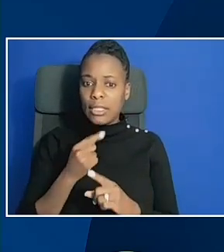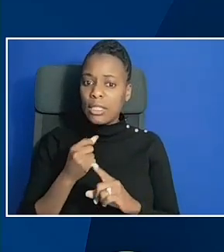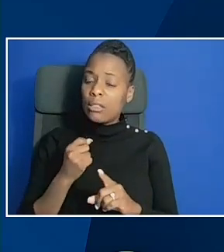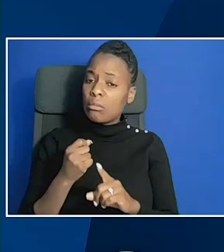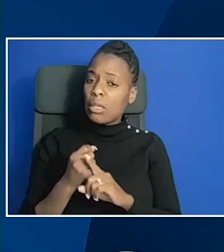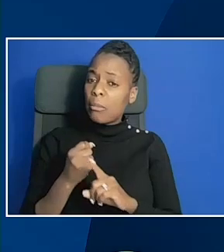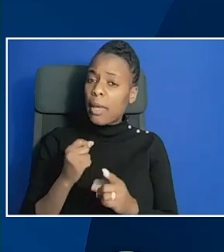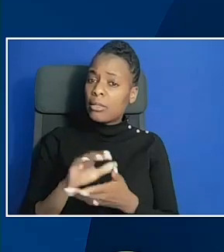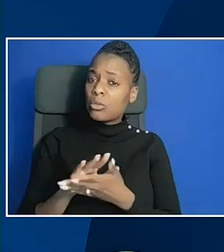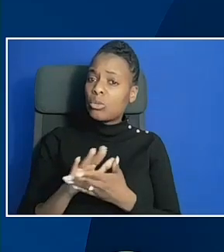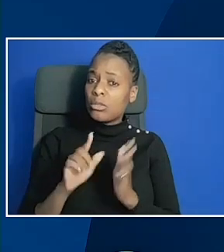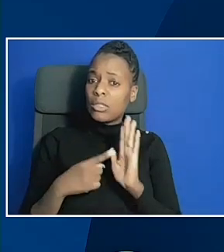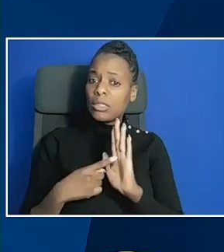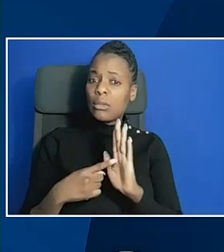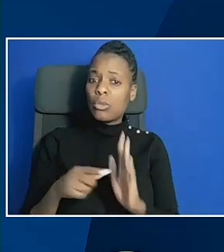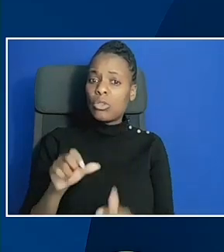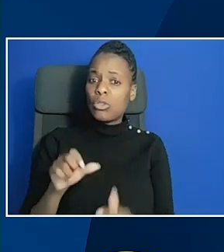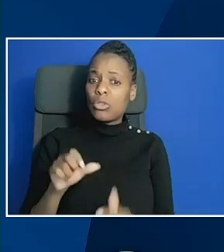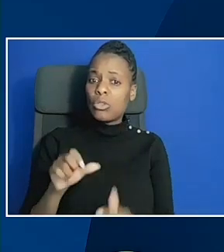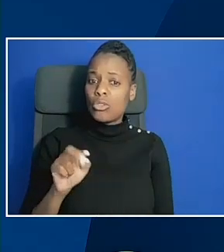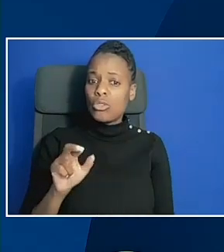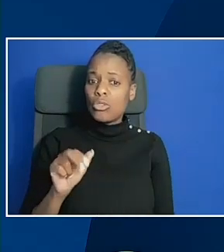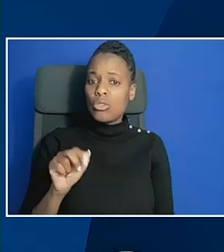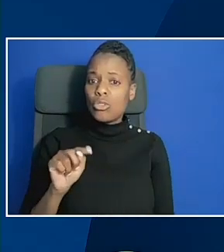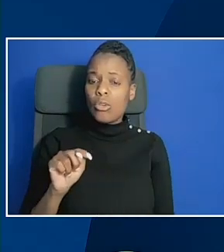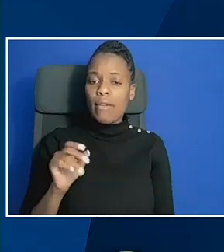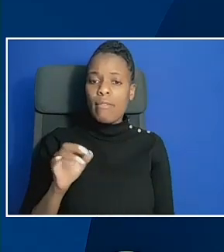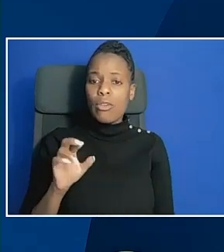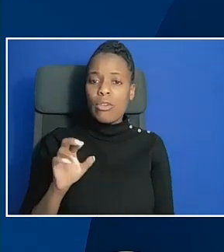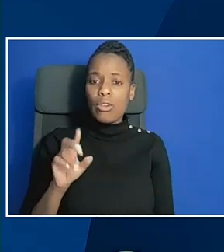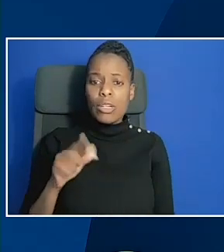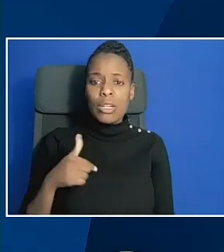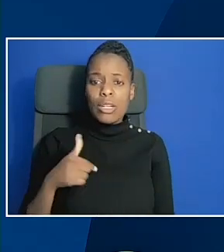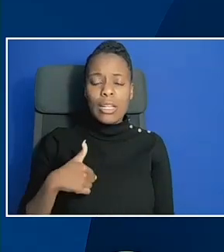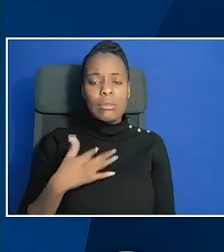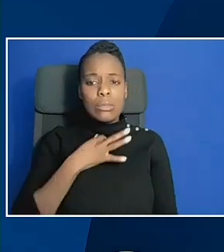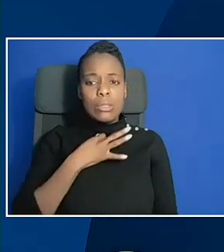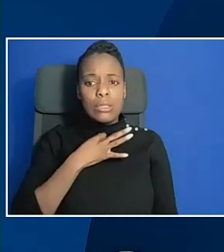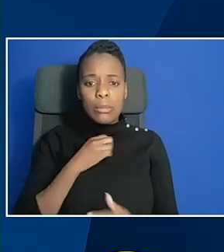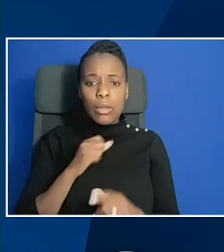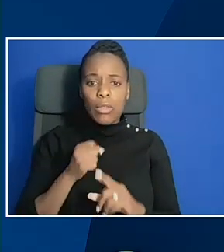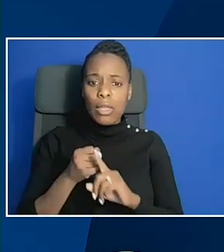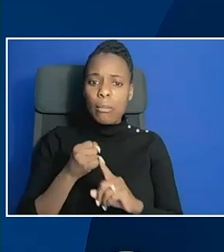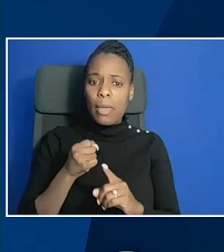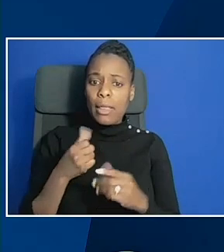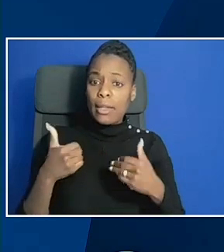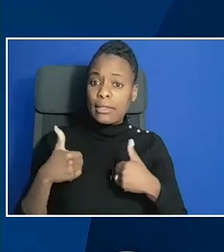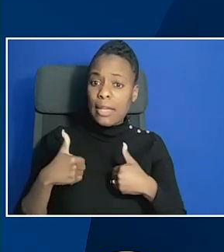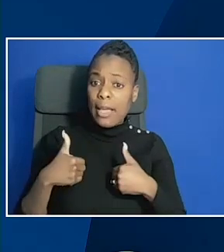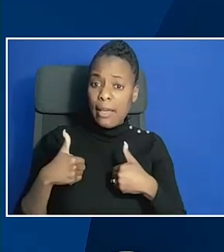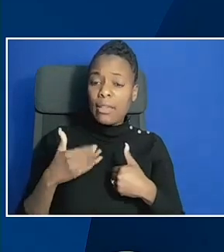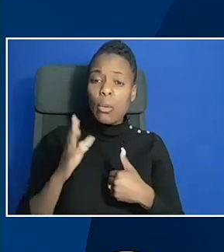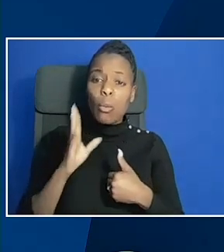about, you know, what impacts down the road this can have- impacts these are already having. And so I think it's important to keep that in mind as we have